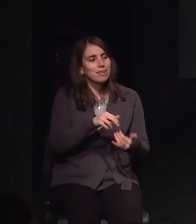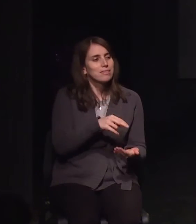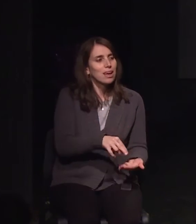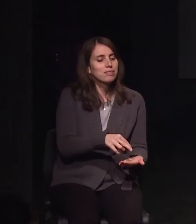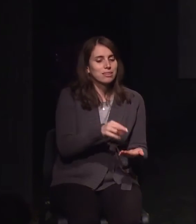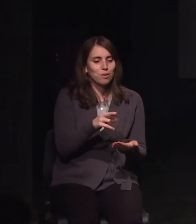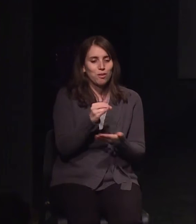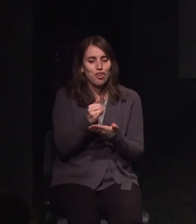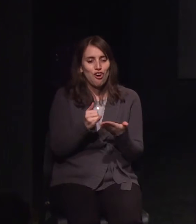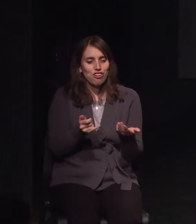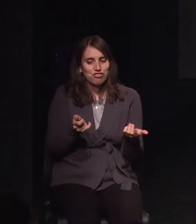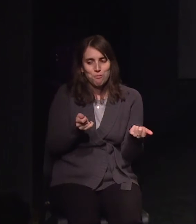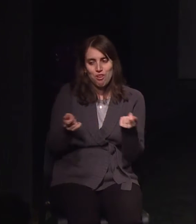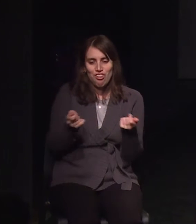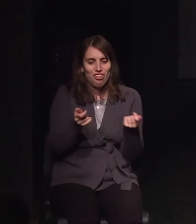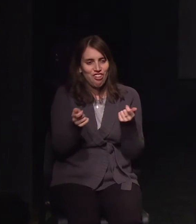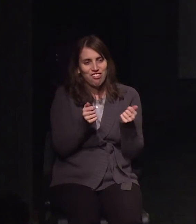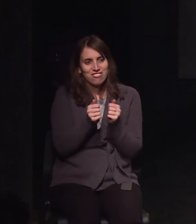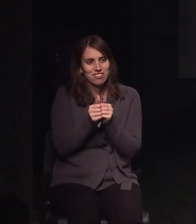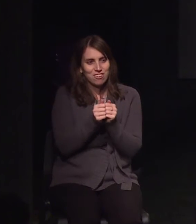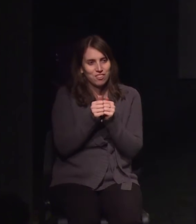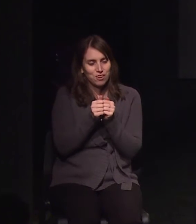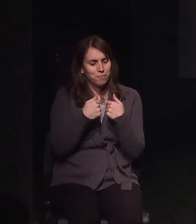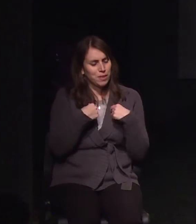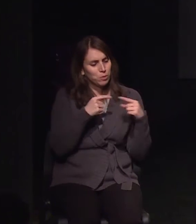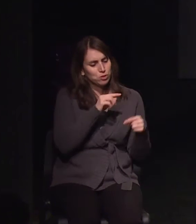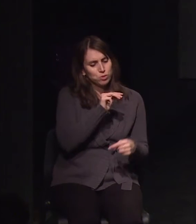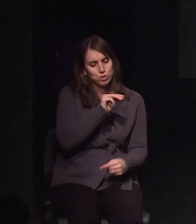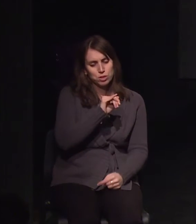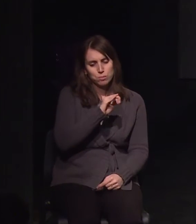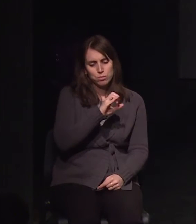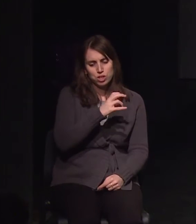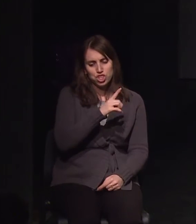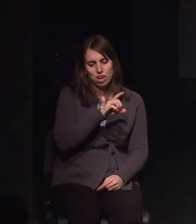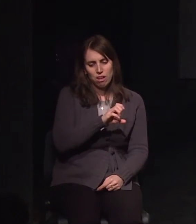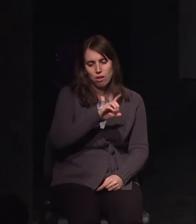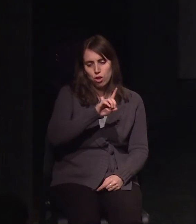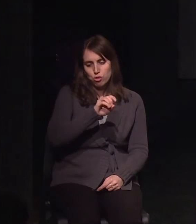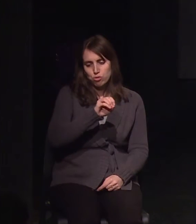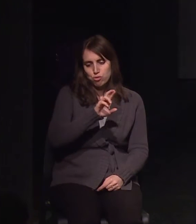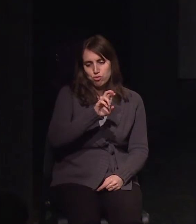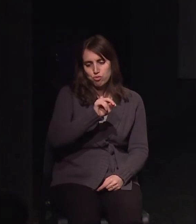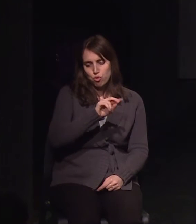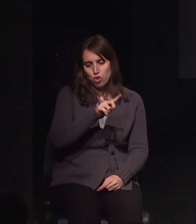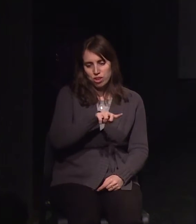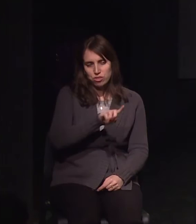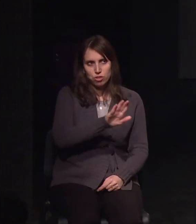I was at Michelle Dorrance’s great show with Toshi Reagon and BigLovely last fall,